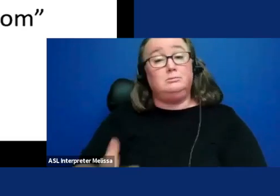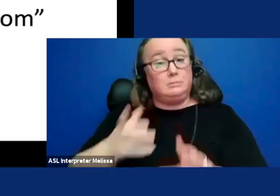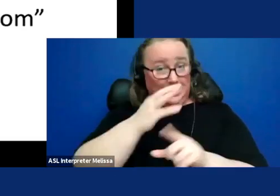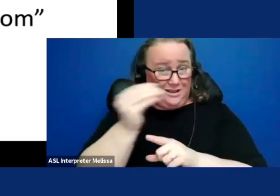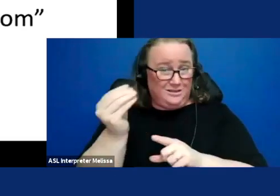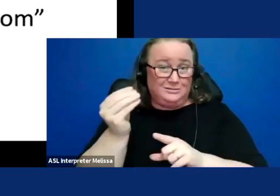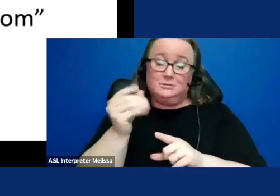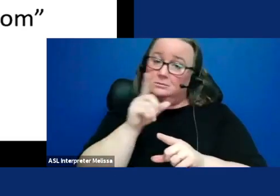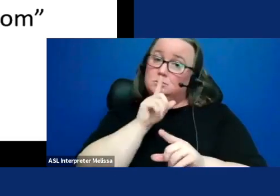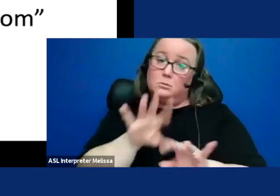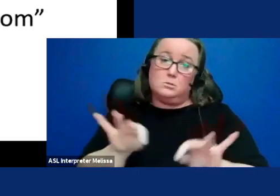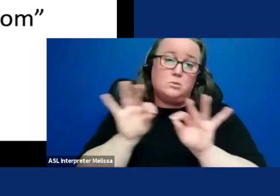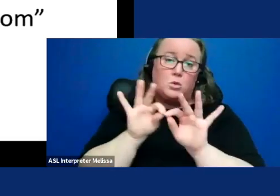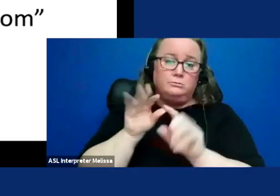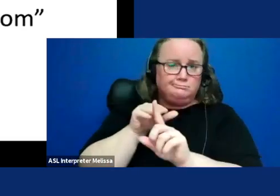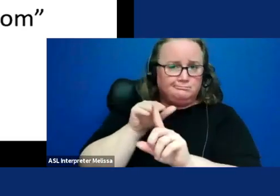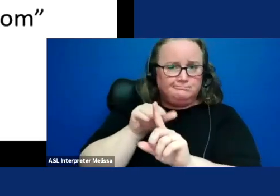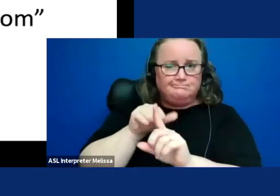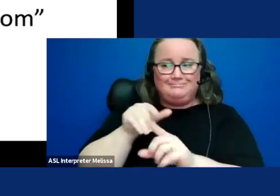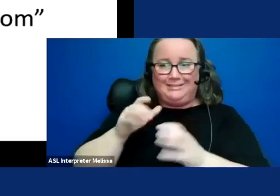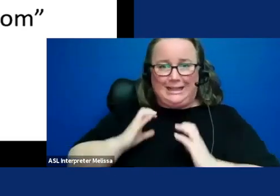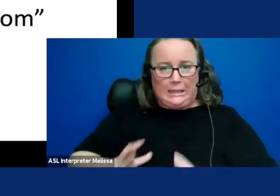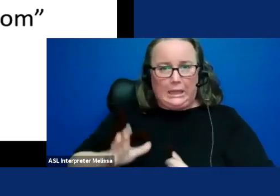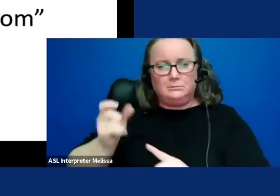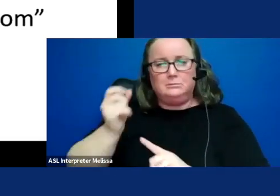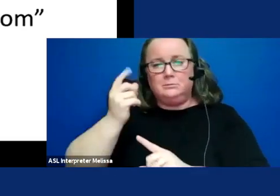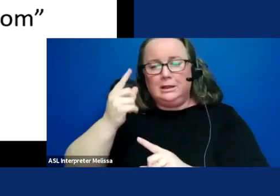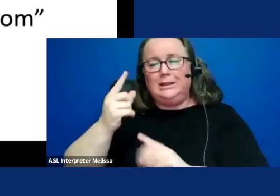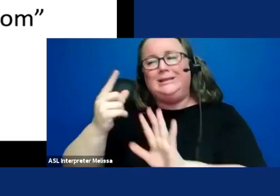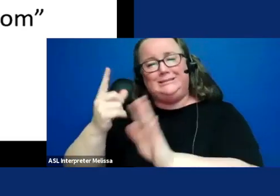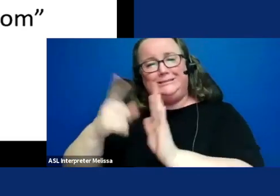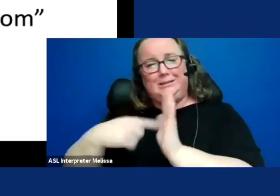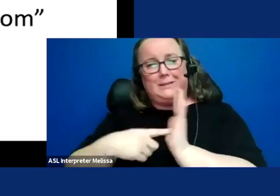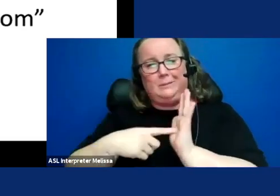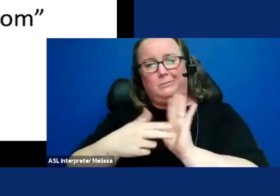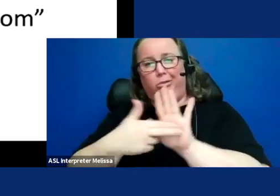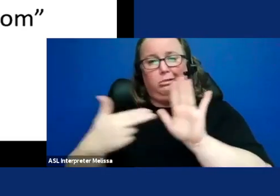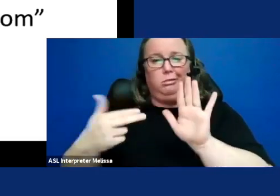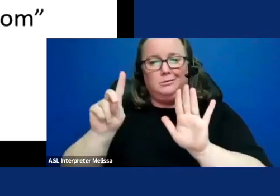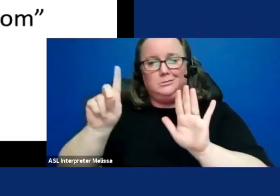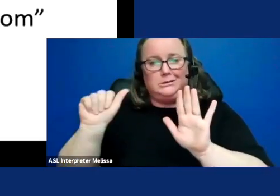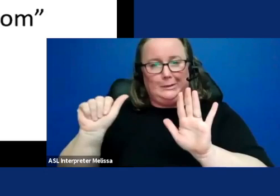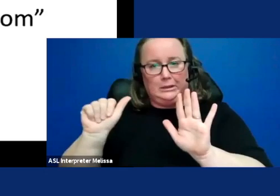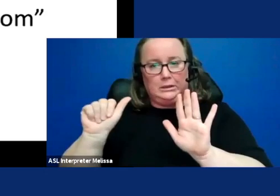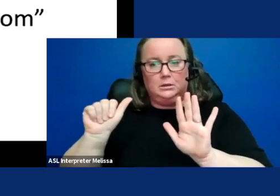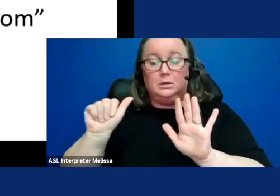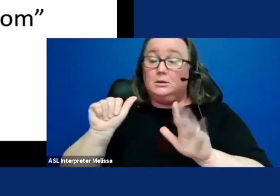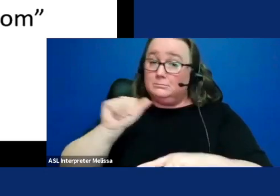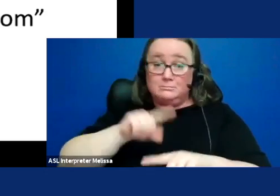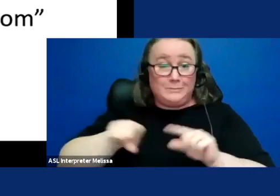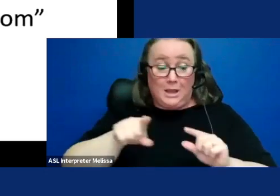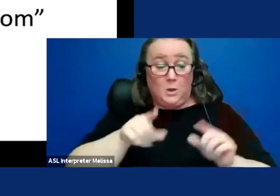that even though sometimes disability labels are pushed on them, In court reports and court decisions,